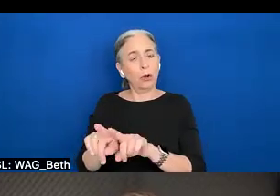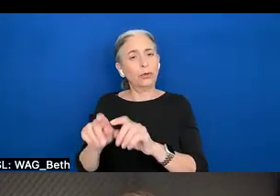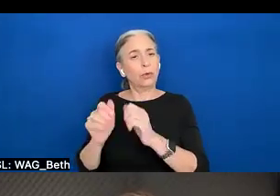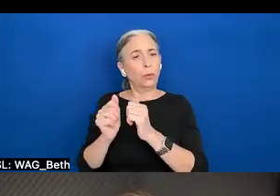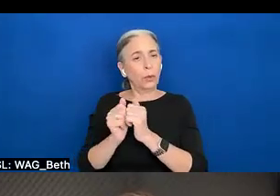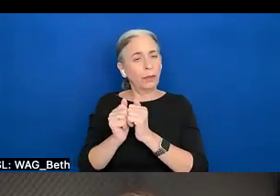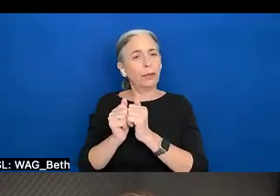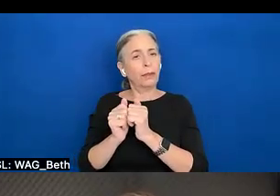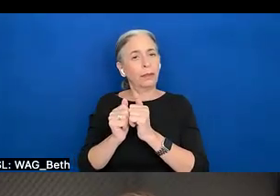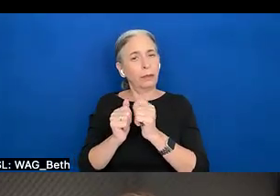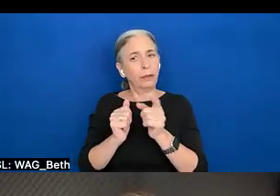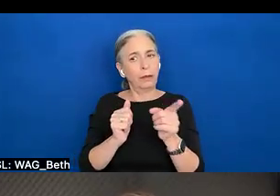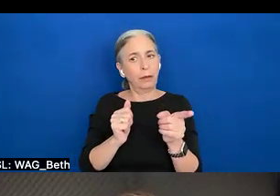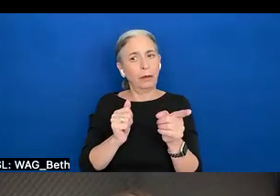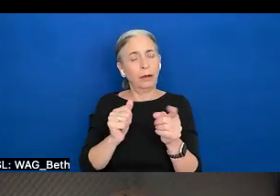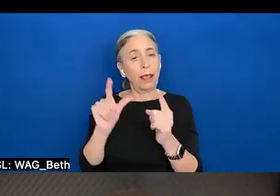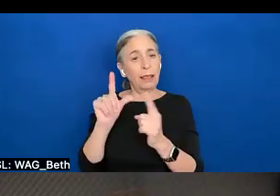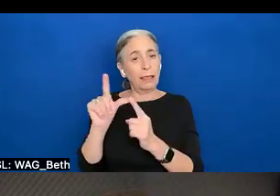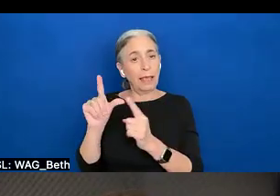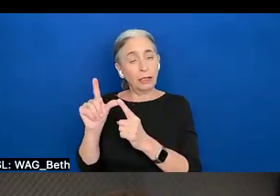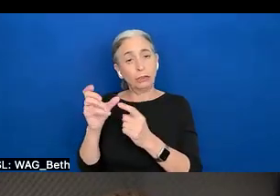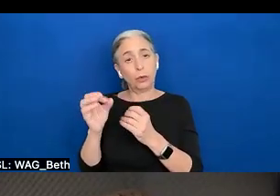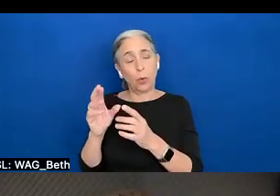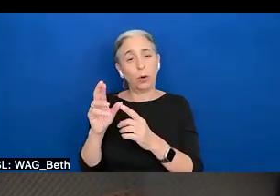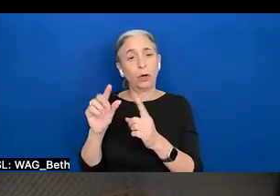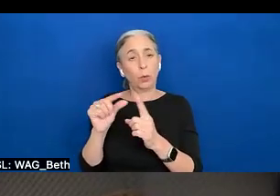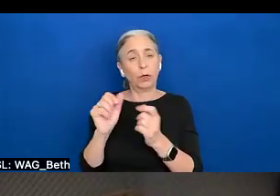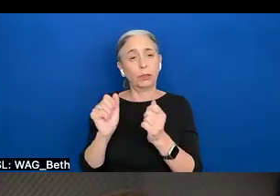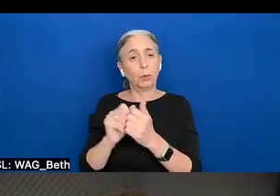in letters or words with accents.